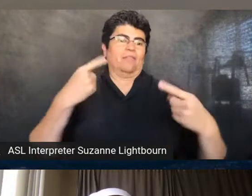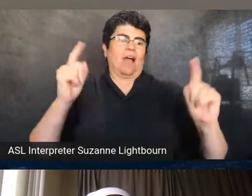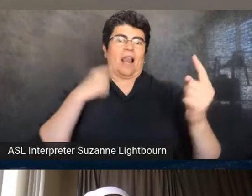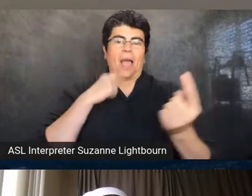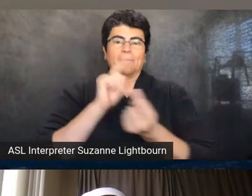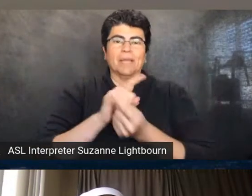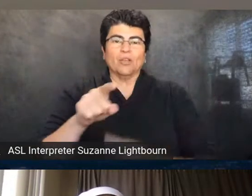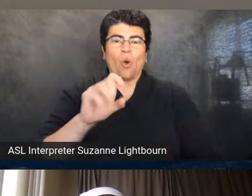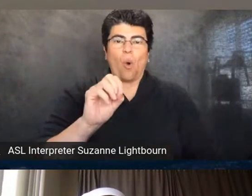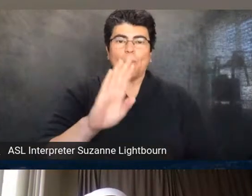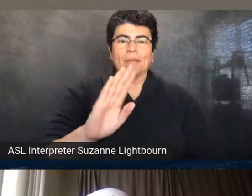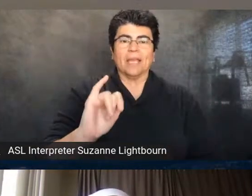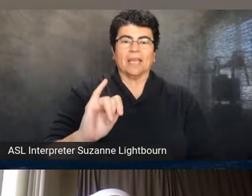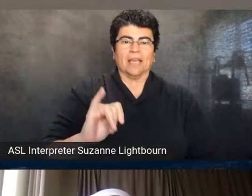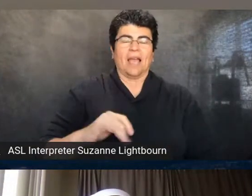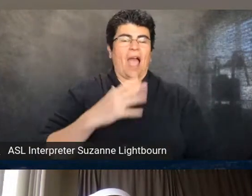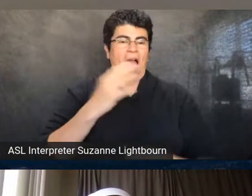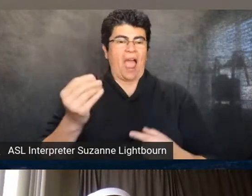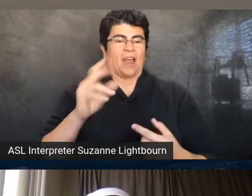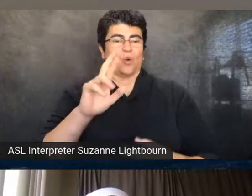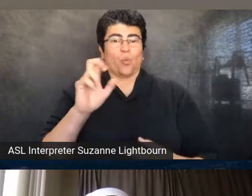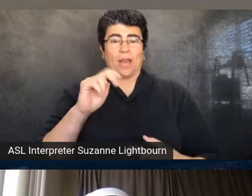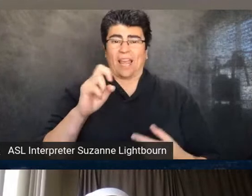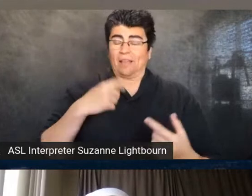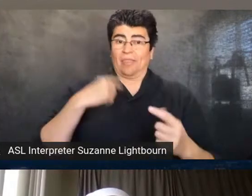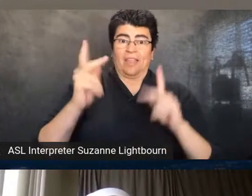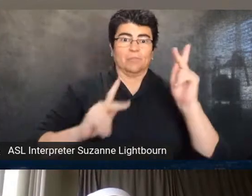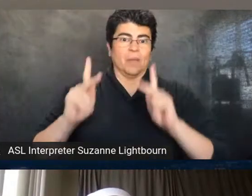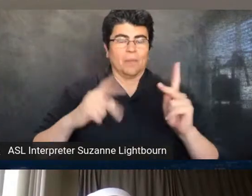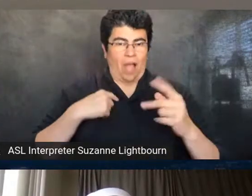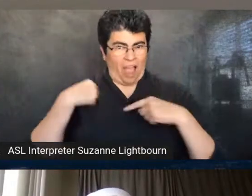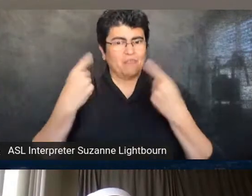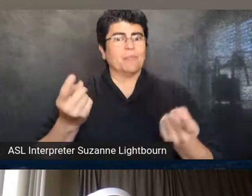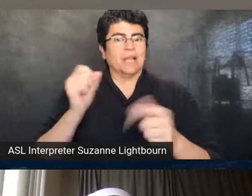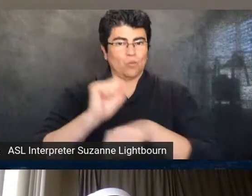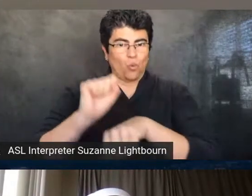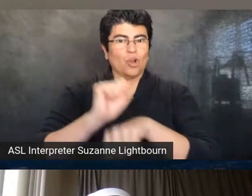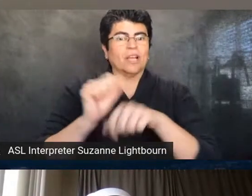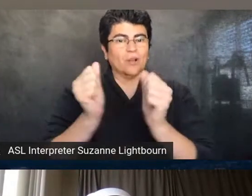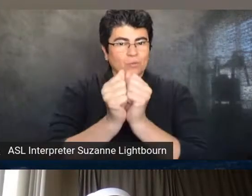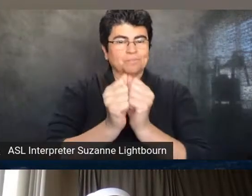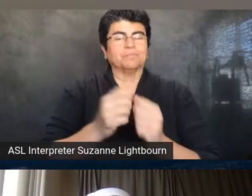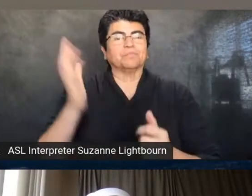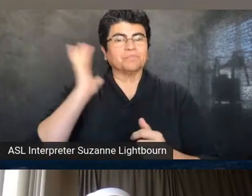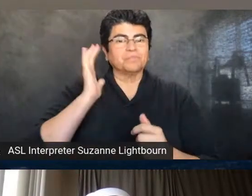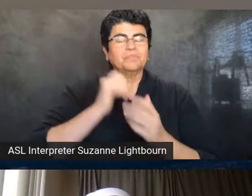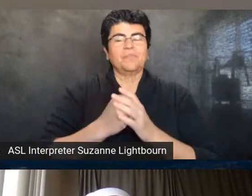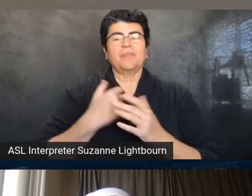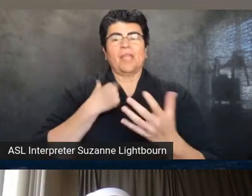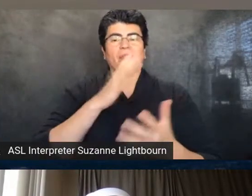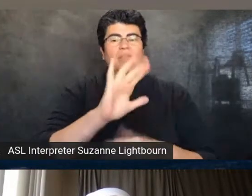but these are folks that I have been able to work with and whose work I love and enjoy,